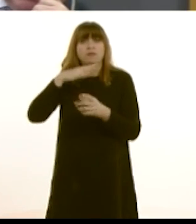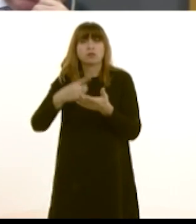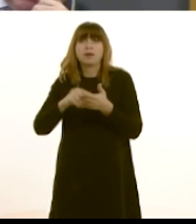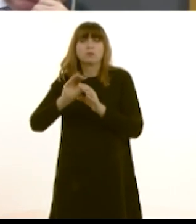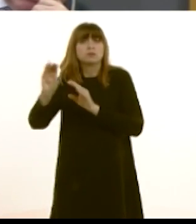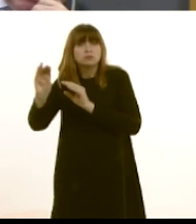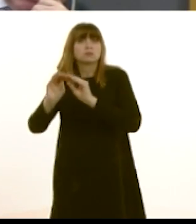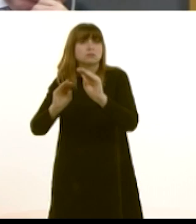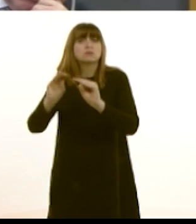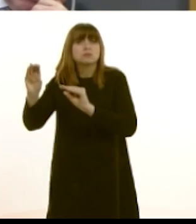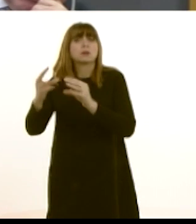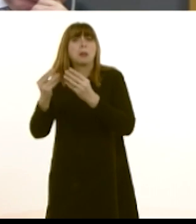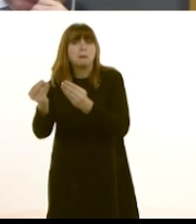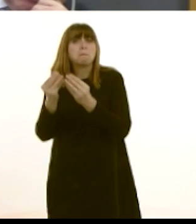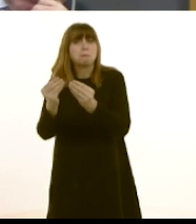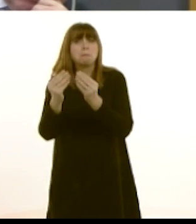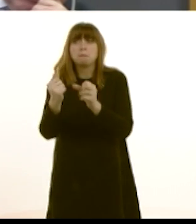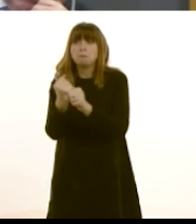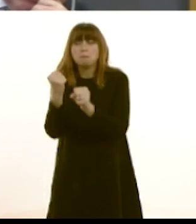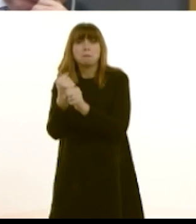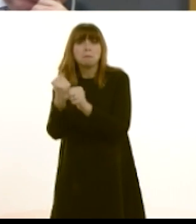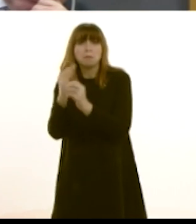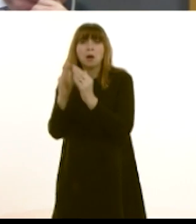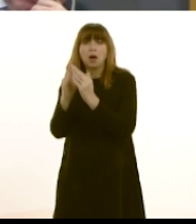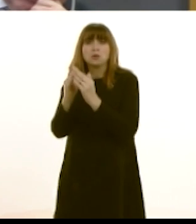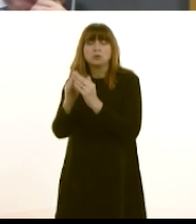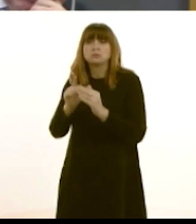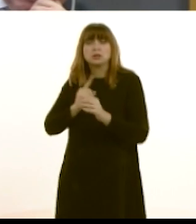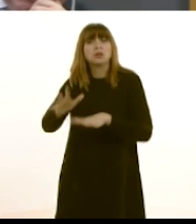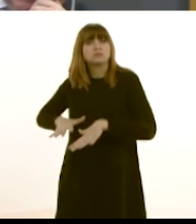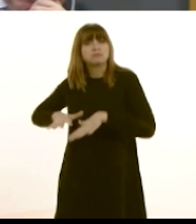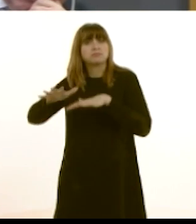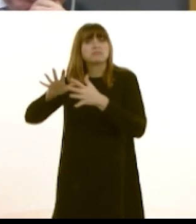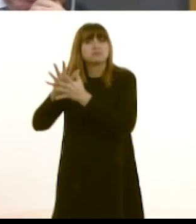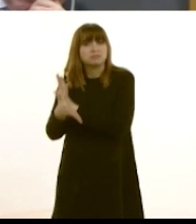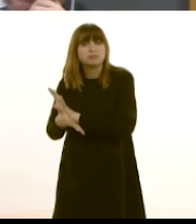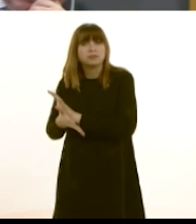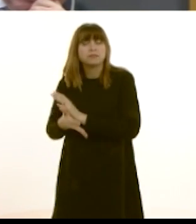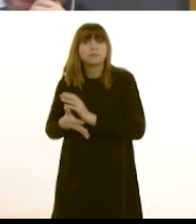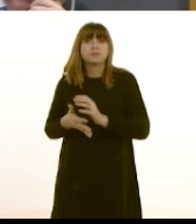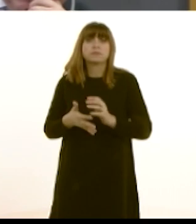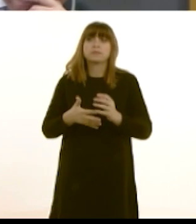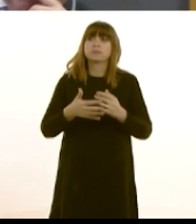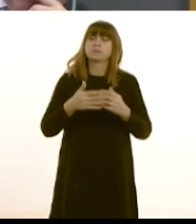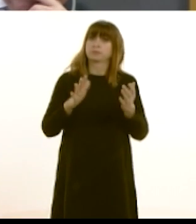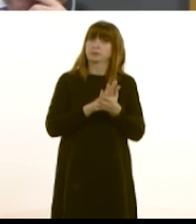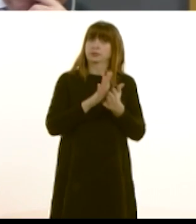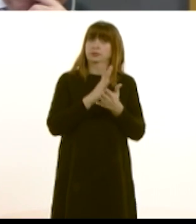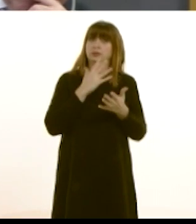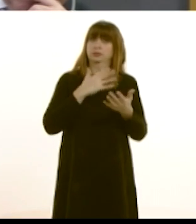see that the Community Foundation in Wales has launched a fund to restore things after